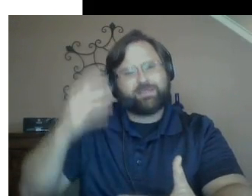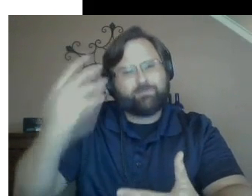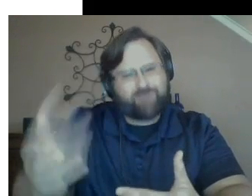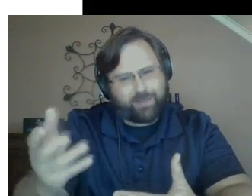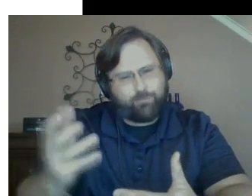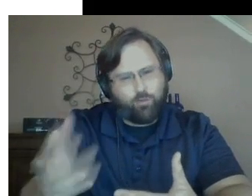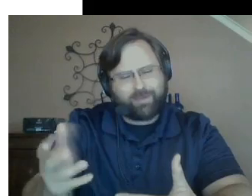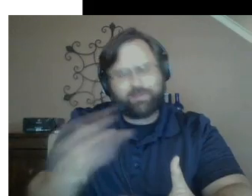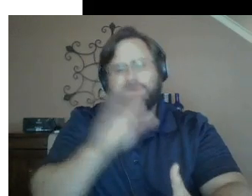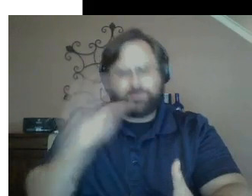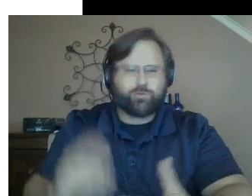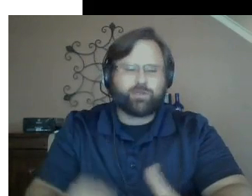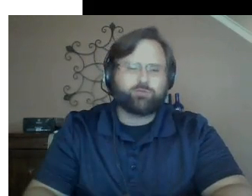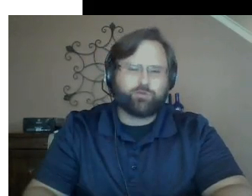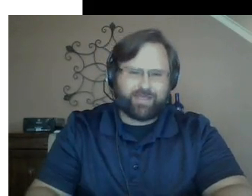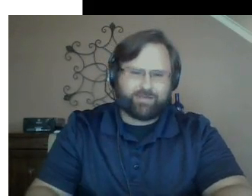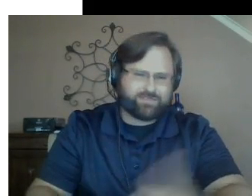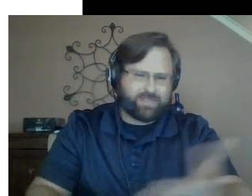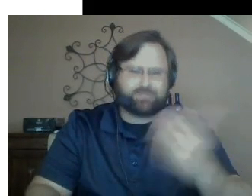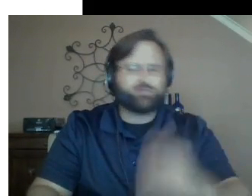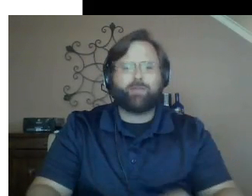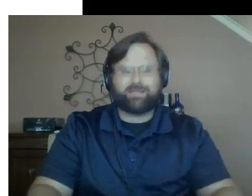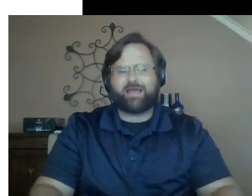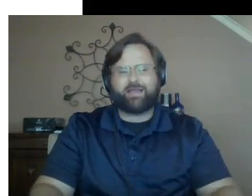emphatic point so it would come toward the end of the sentence so i might sign a